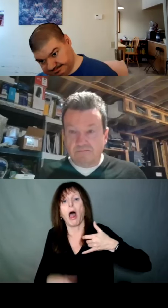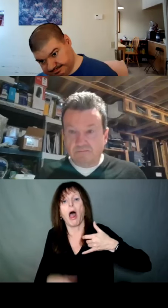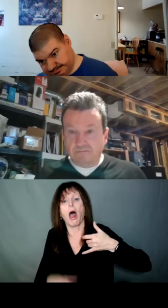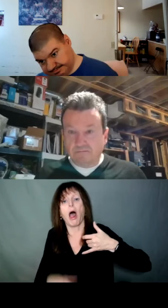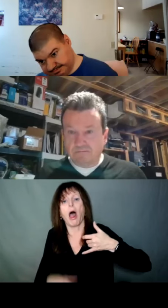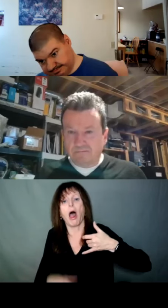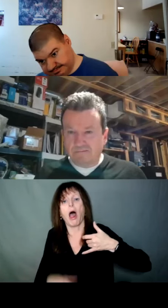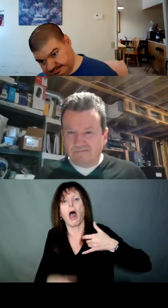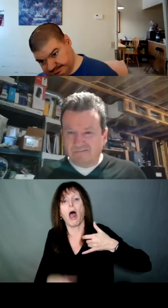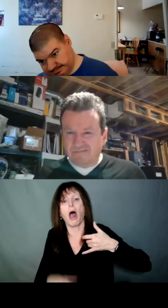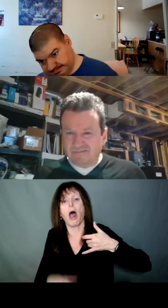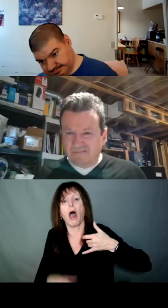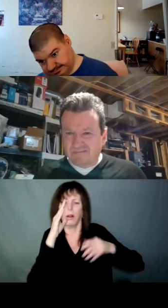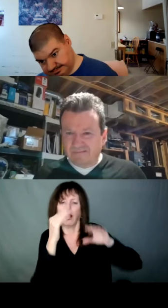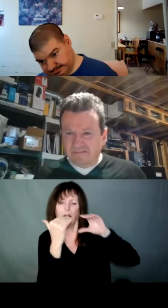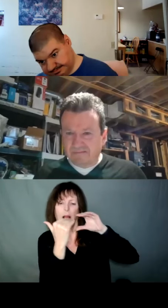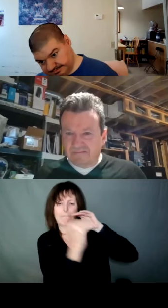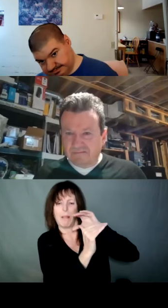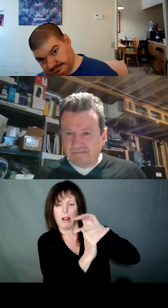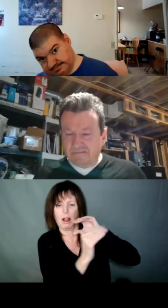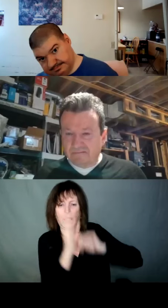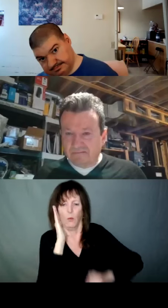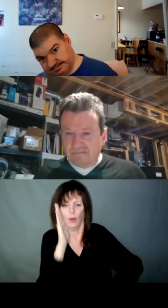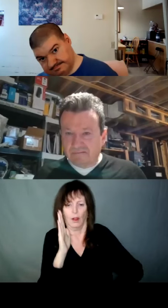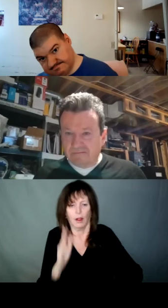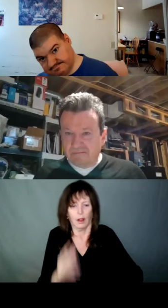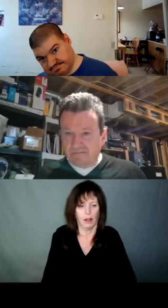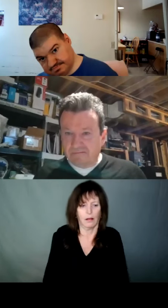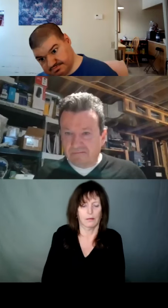on the phone , please